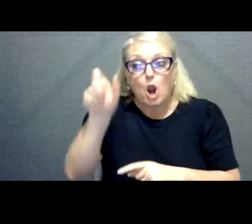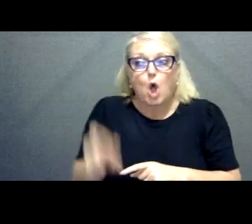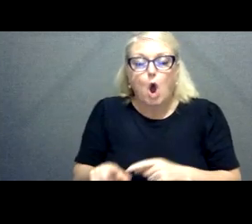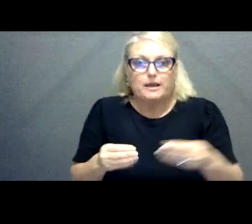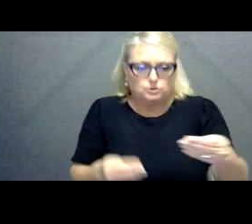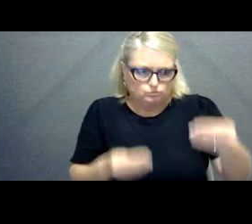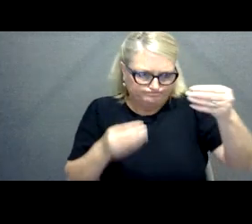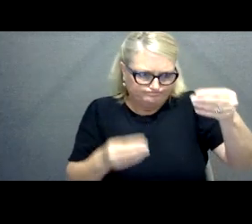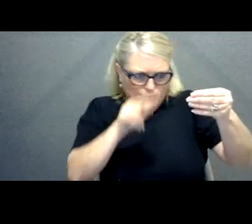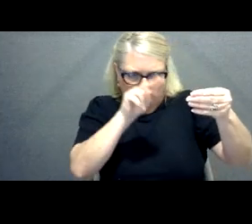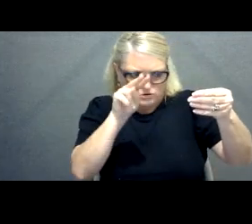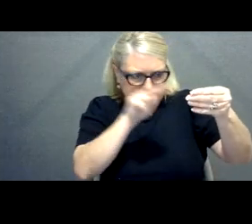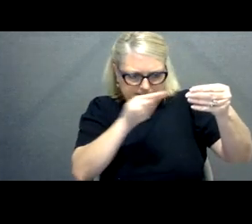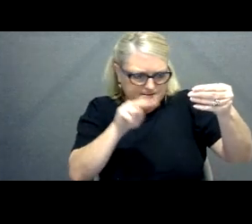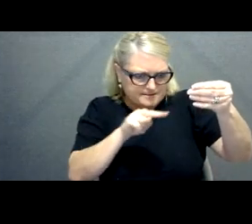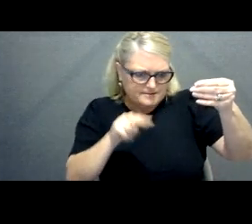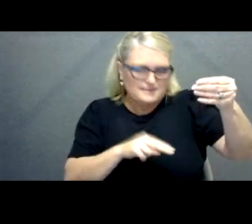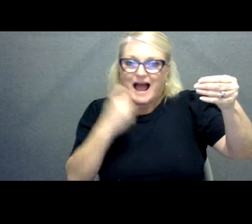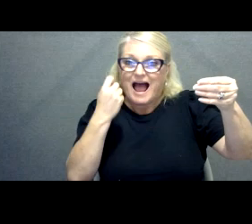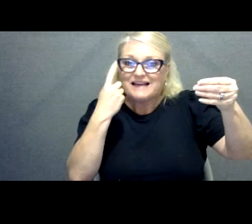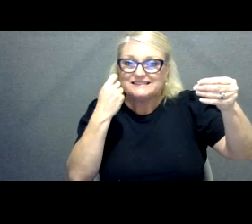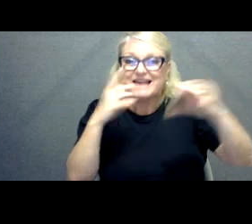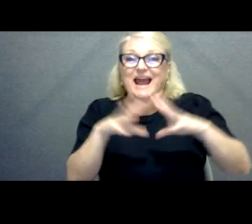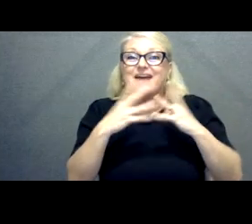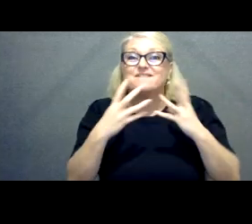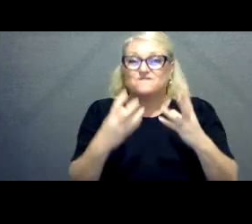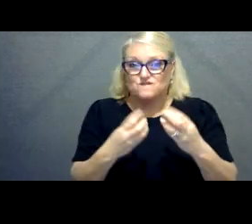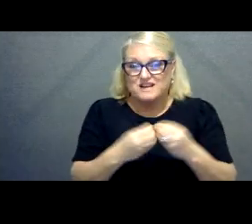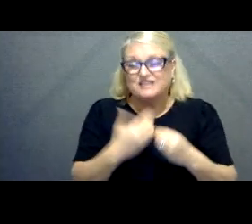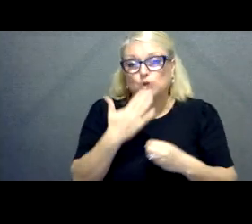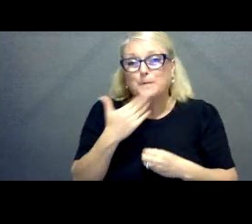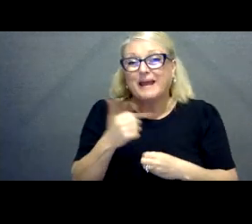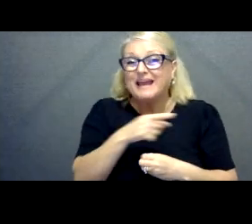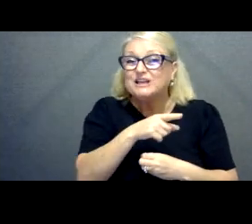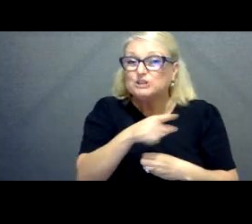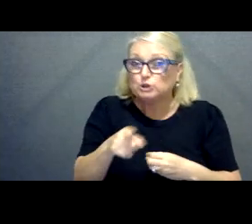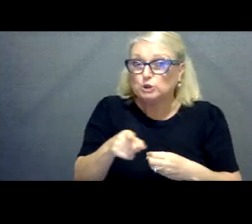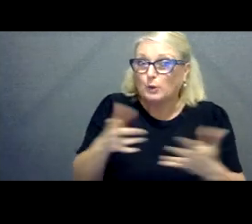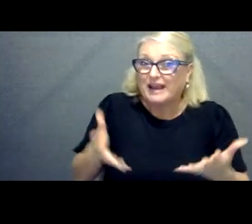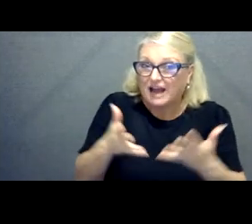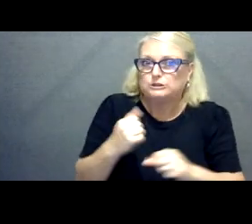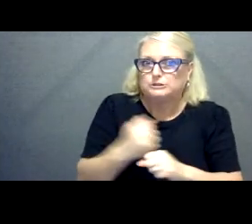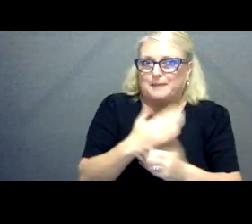you through it we do have a poll now but I'm just going to quickly throw a question through short